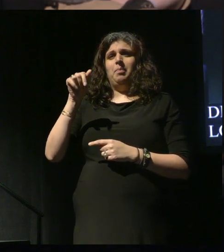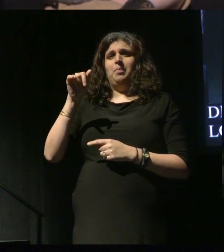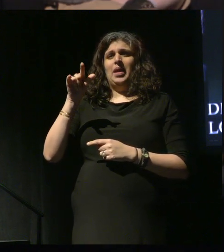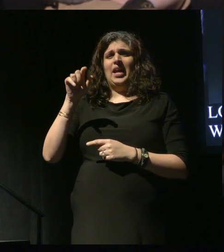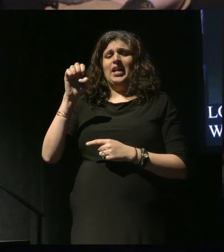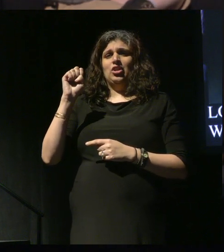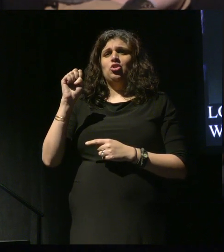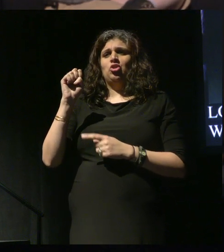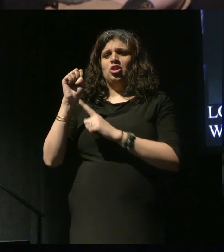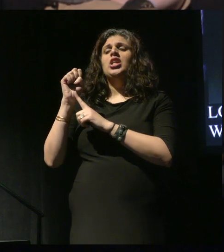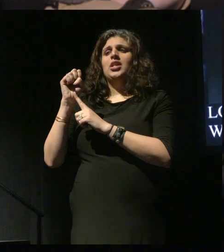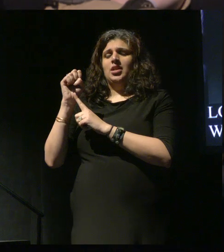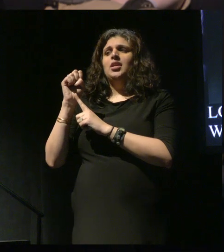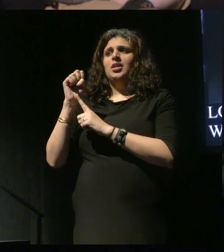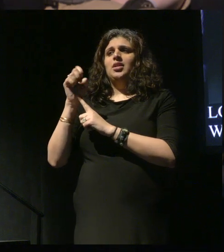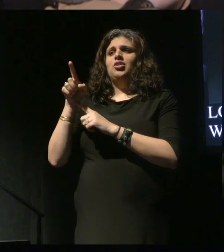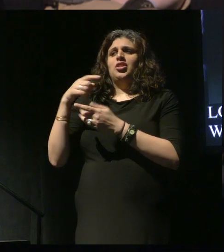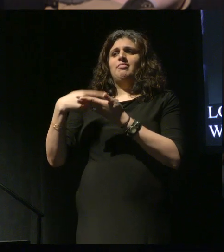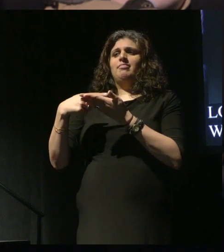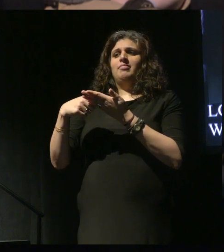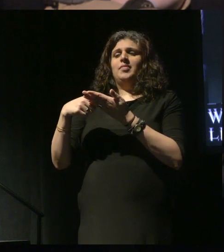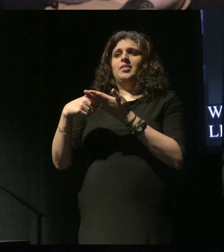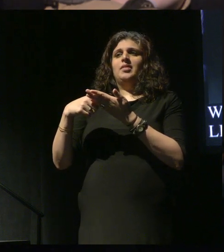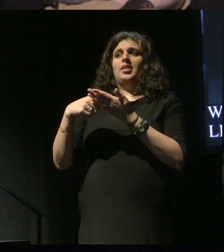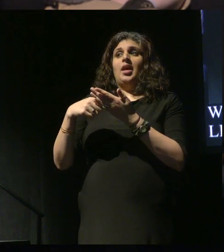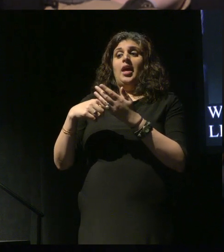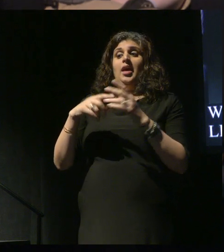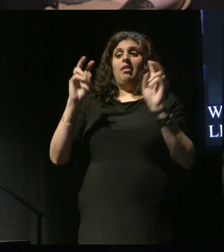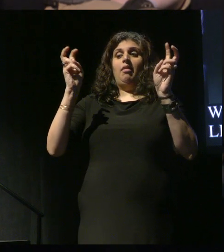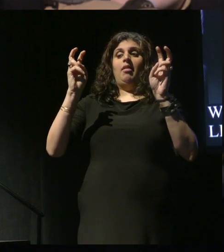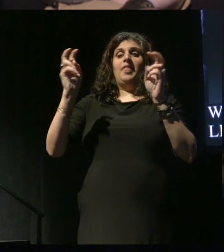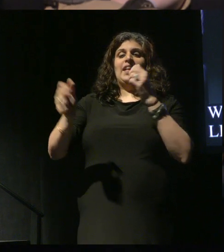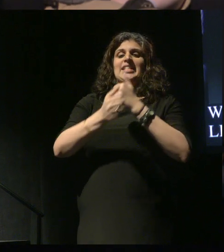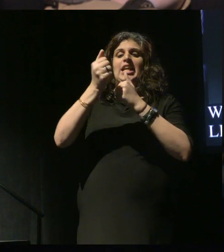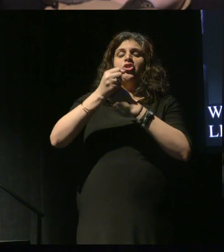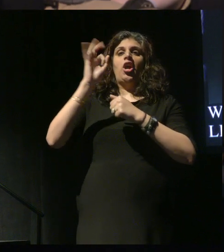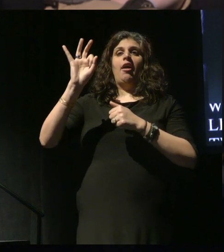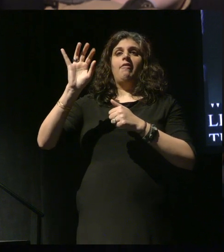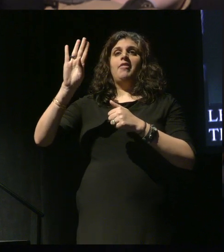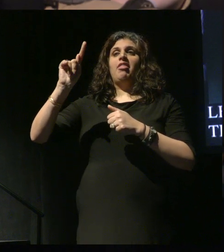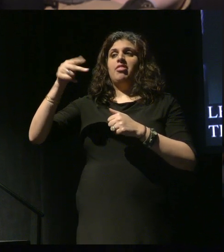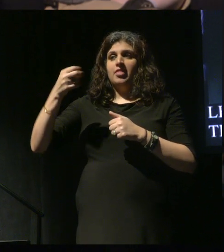she talks a lot about like the danger of the first. Mm. Like the danger of being the first, and also the danger of